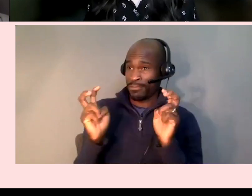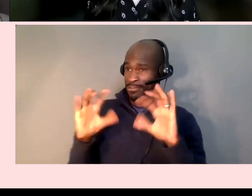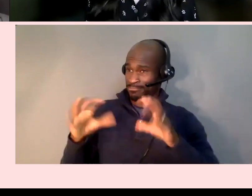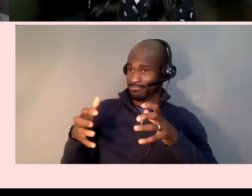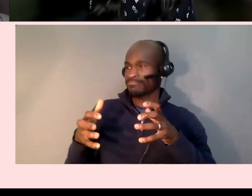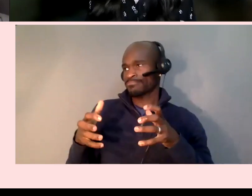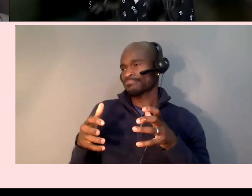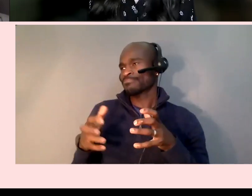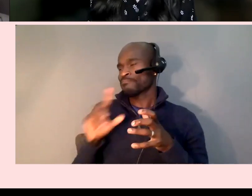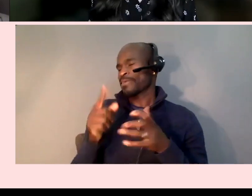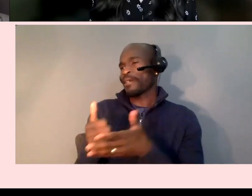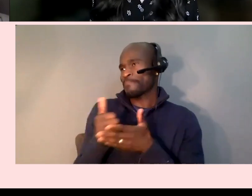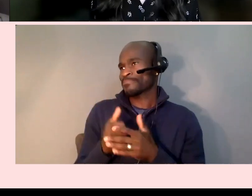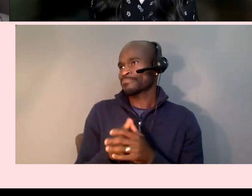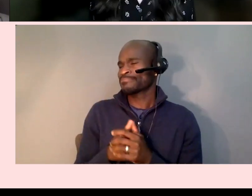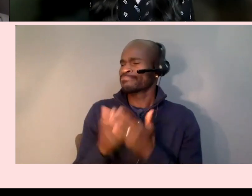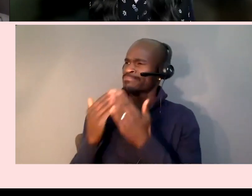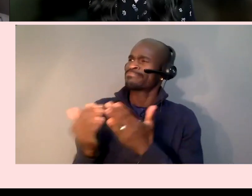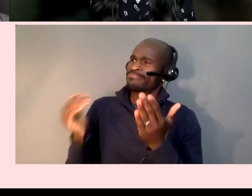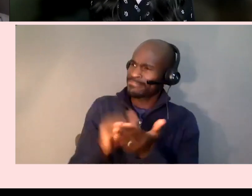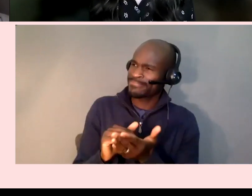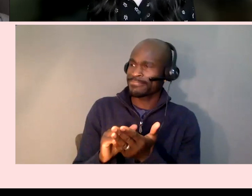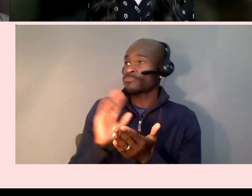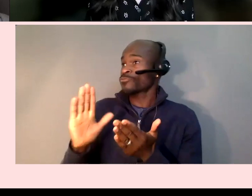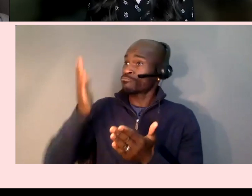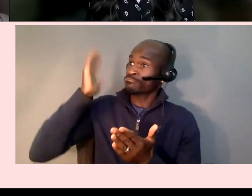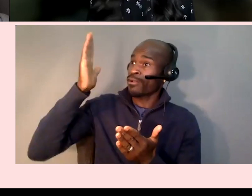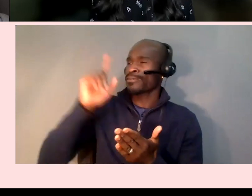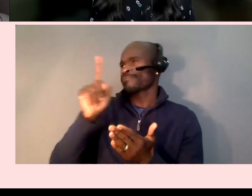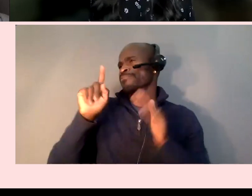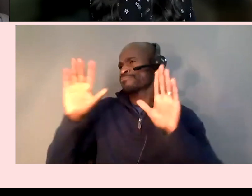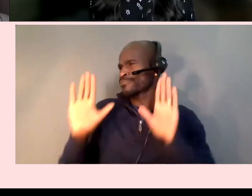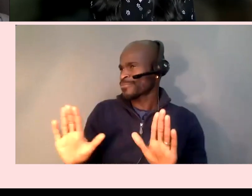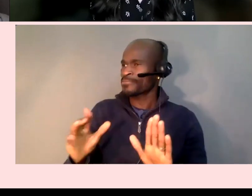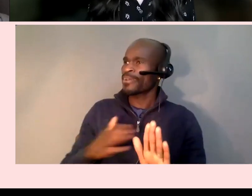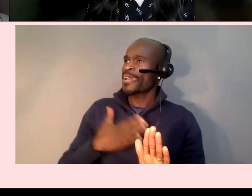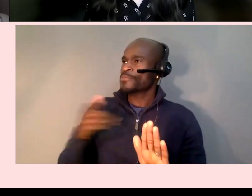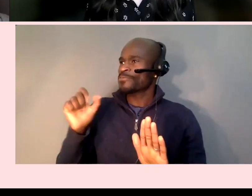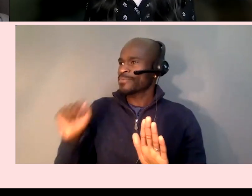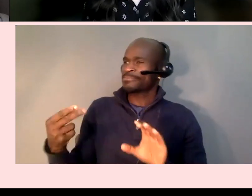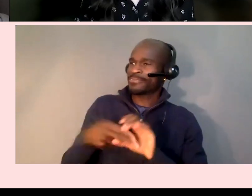Well thank you again for being here. Your talk was really great and we're so happy we could have you on. Thank you.